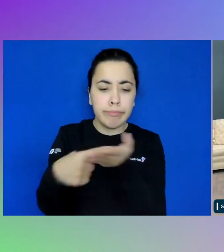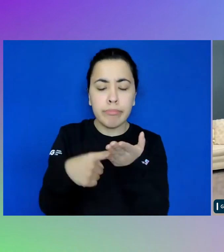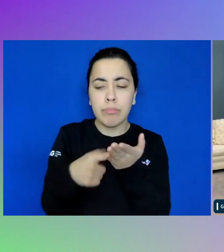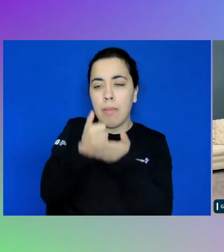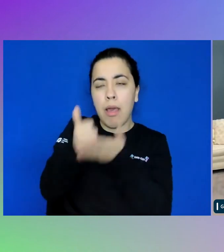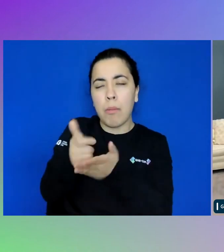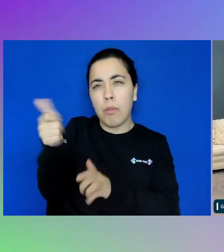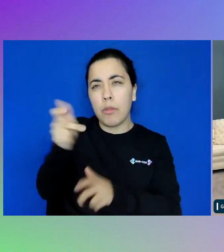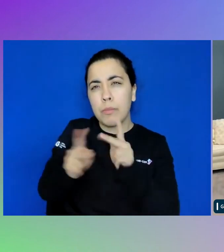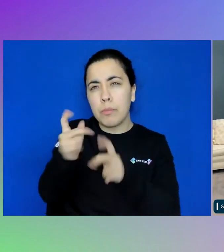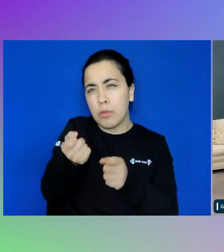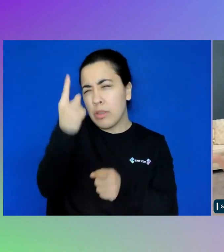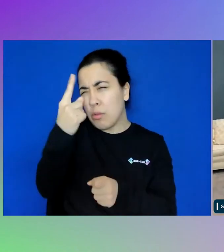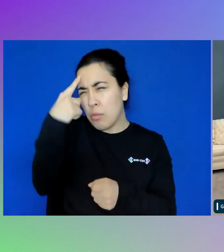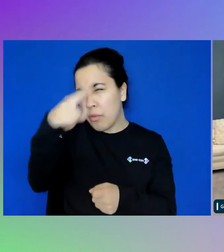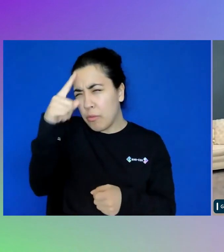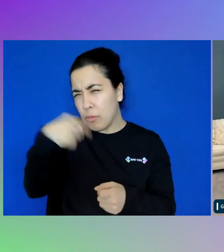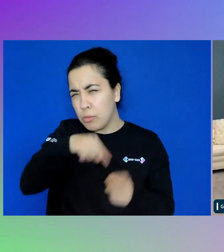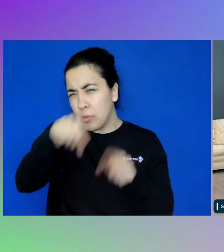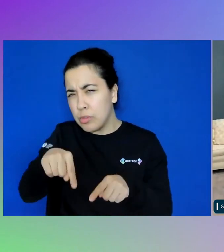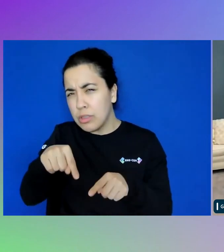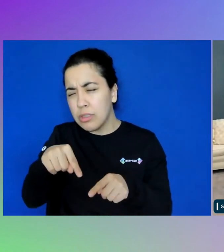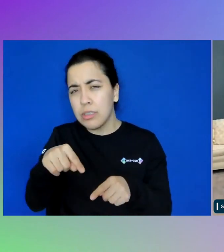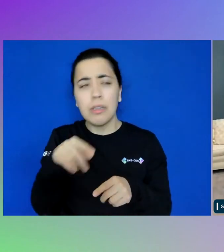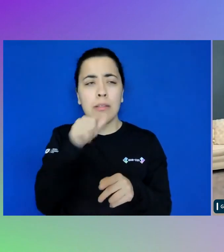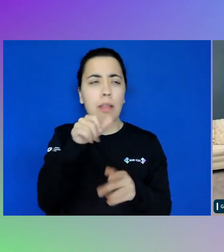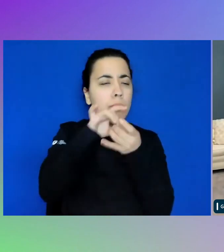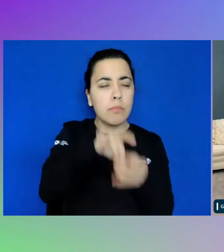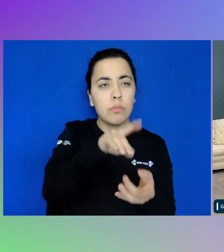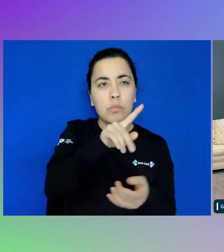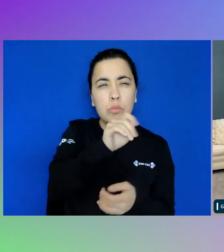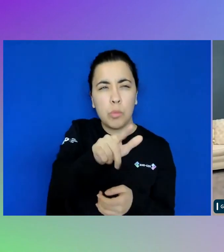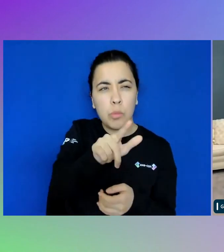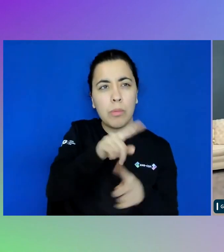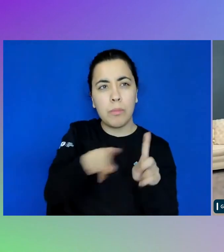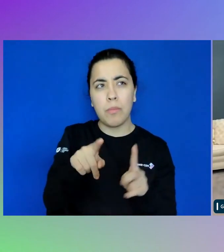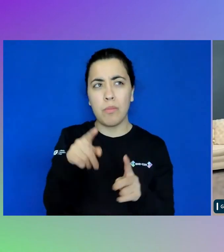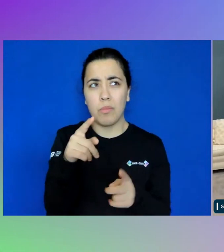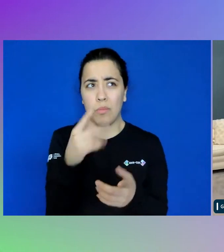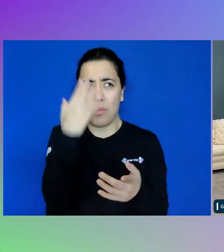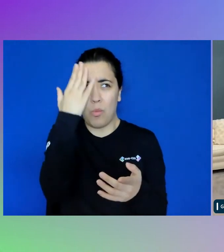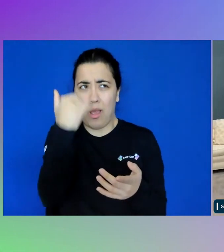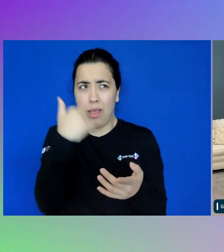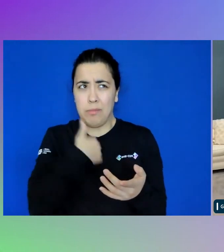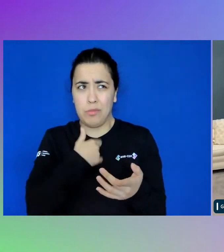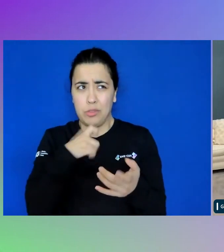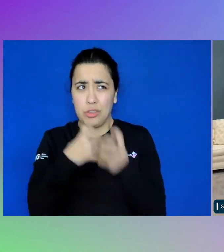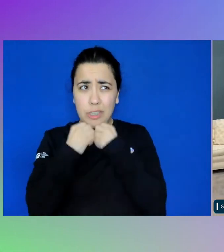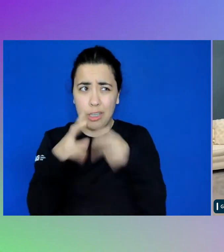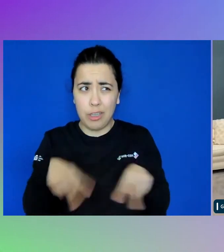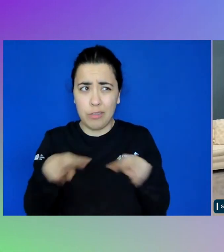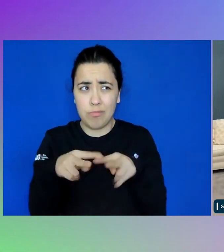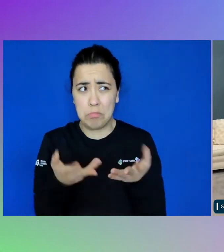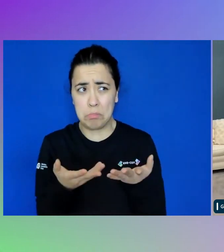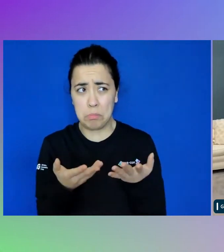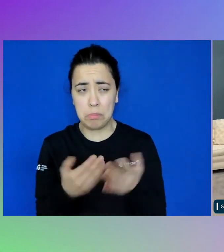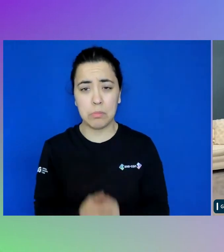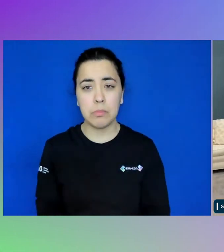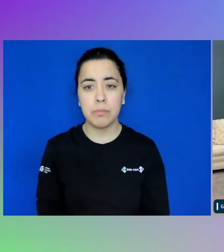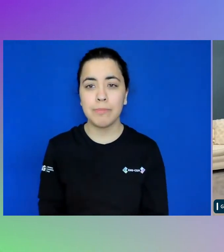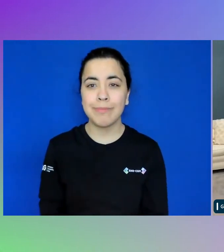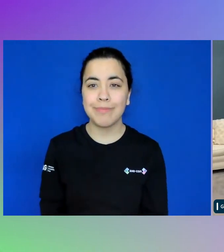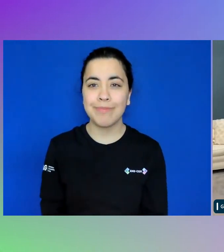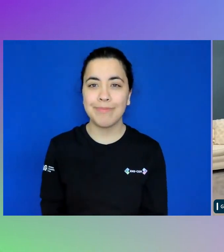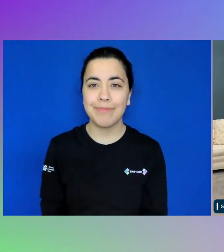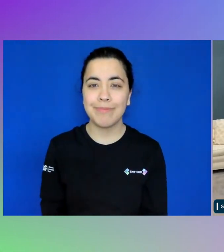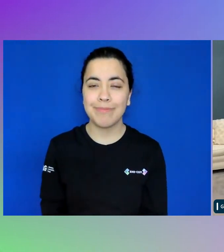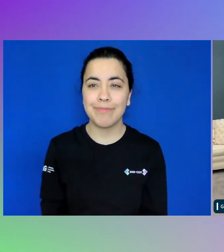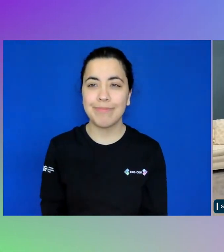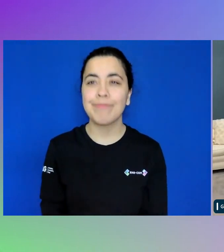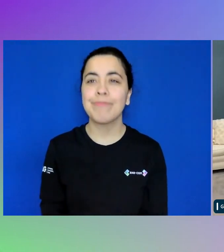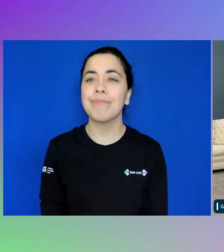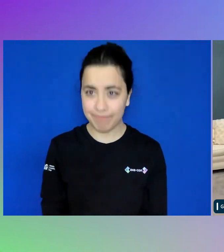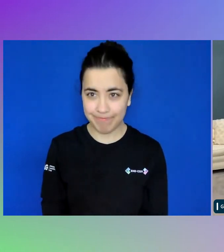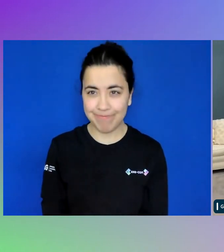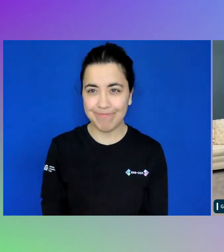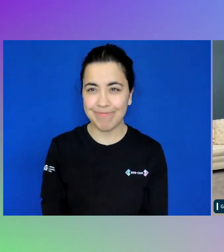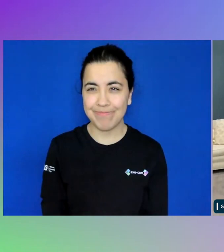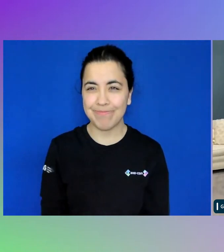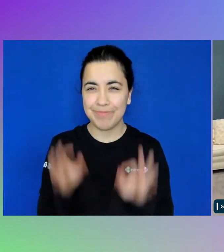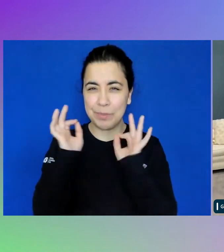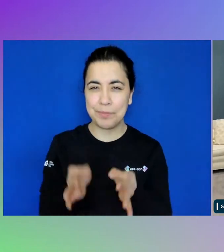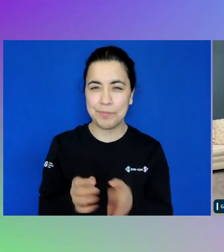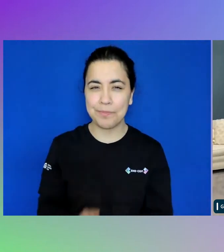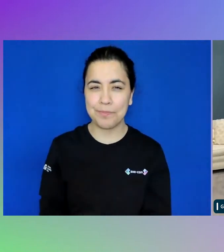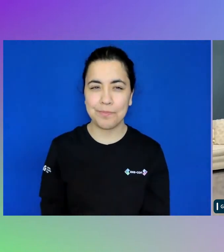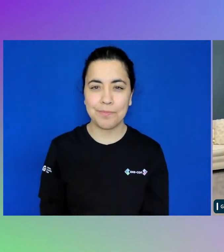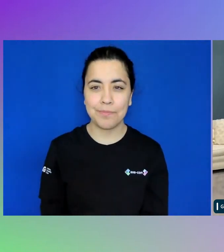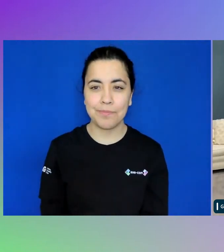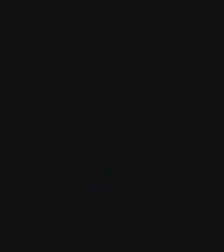That's more of the why do I care . Absolutely Um, the next